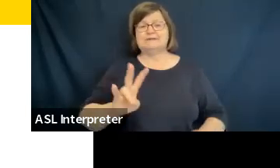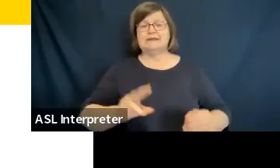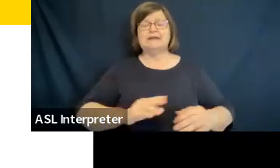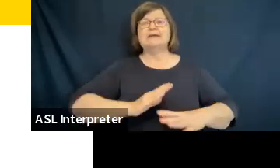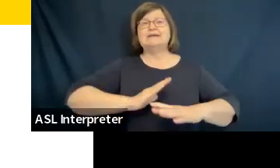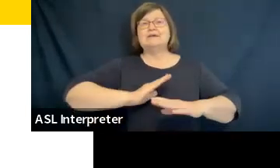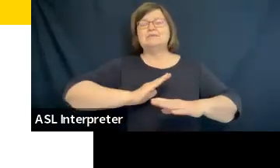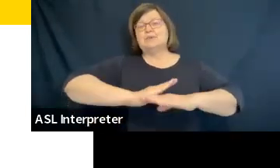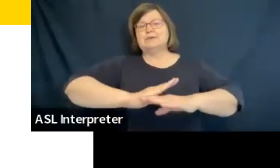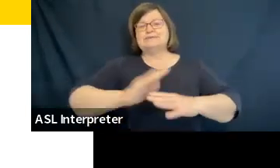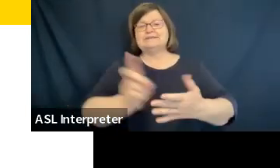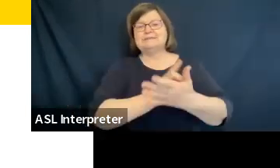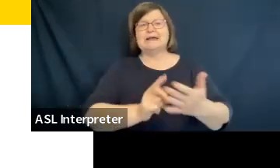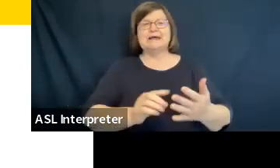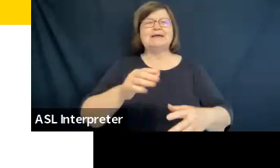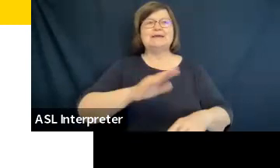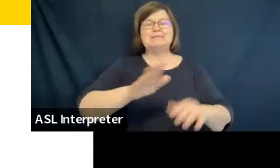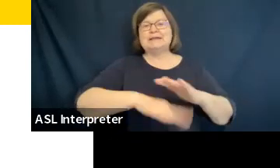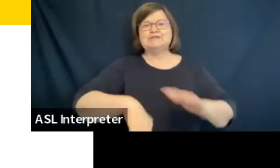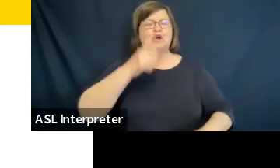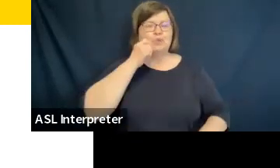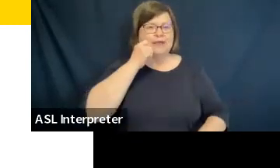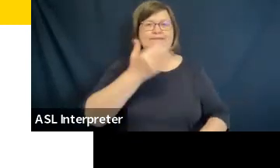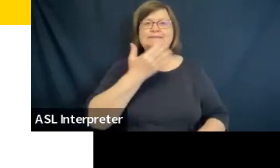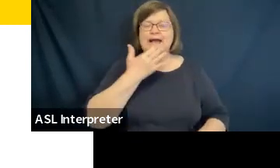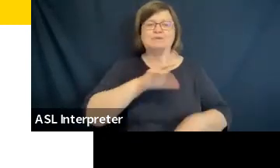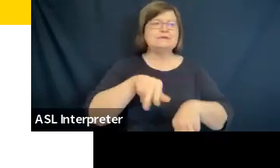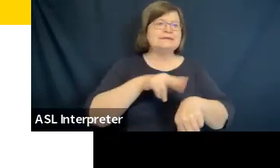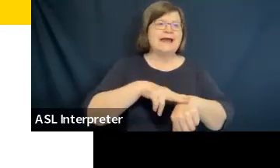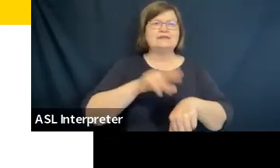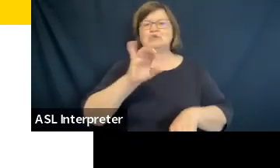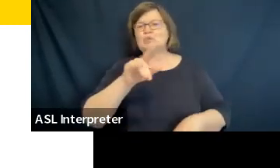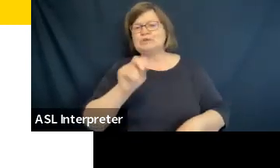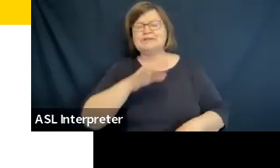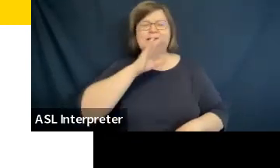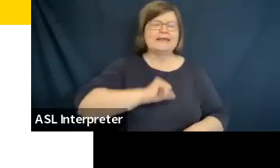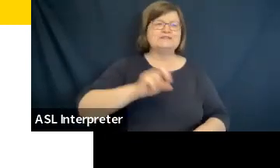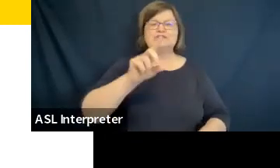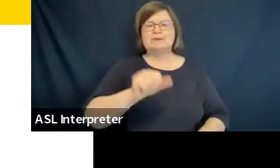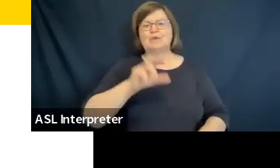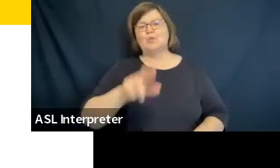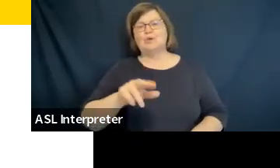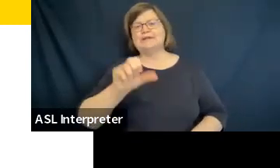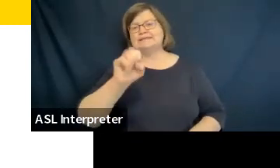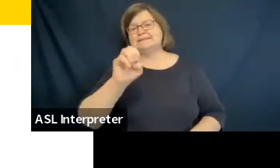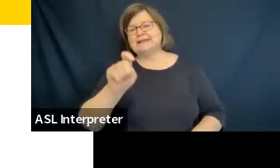on the basis of race, color, national origin, age, disability or sex, including pregnancy,